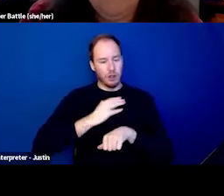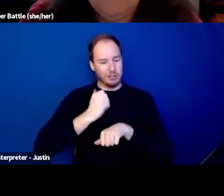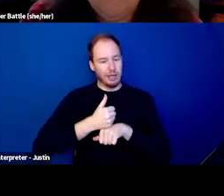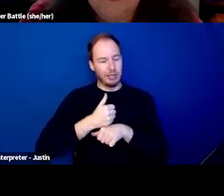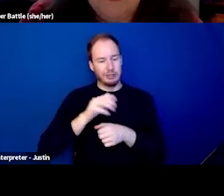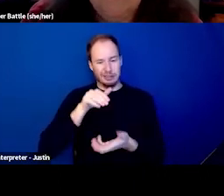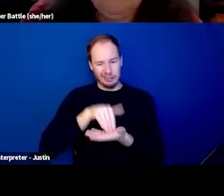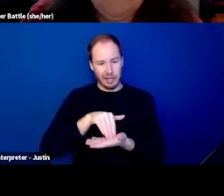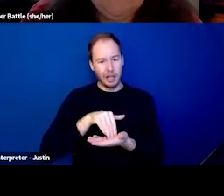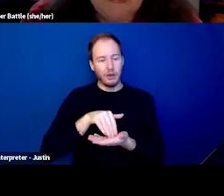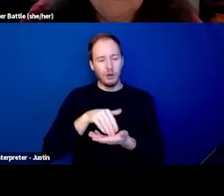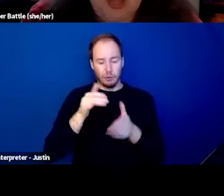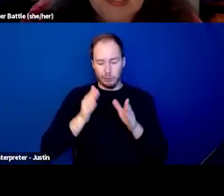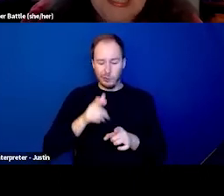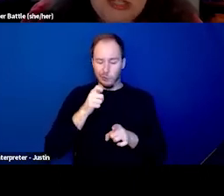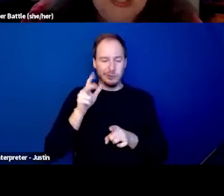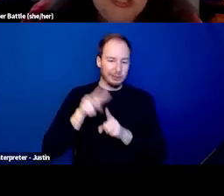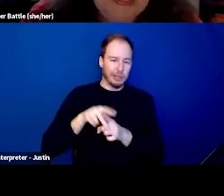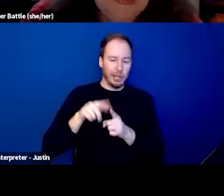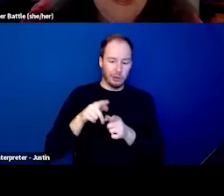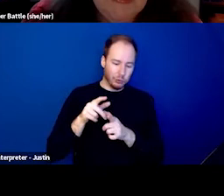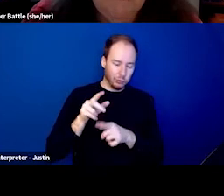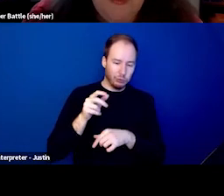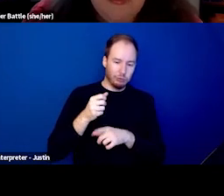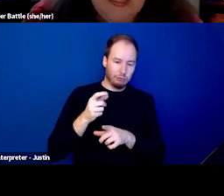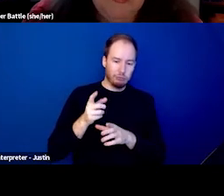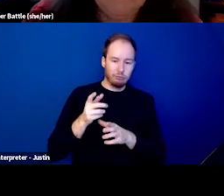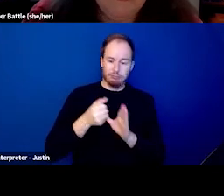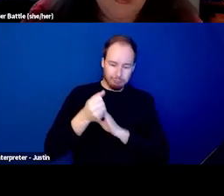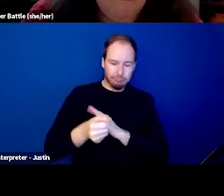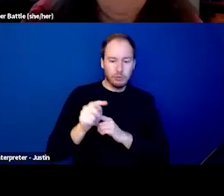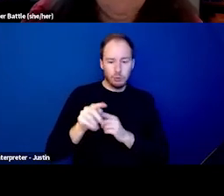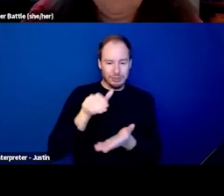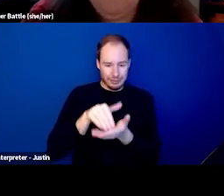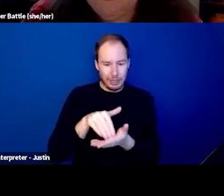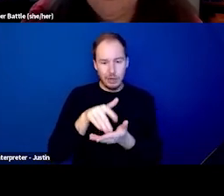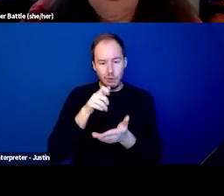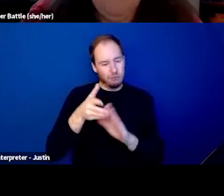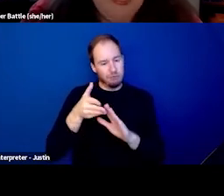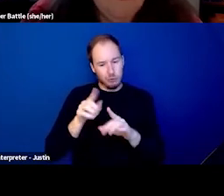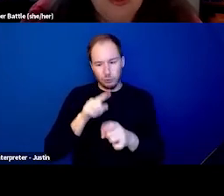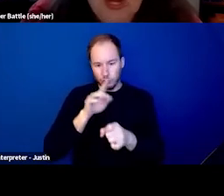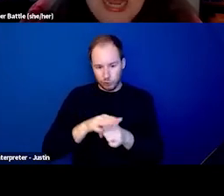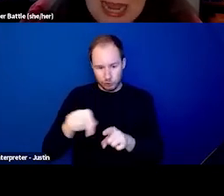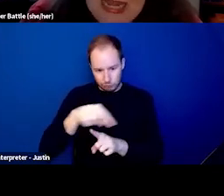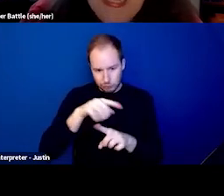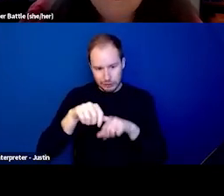So this is a person who's been assigned to our centers, each of us, the five centers to make sure that we have what we need,